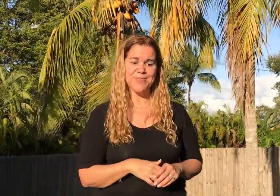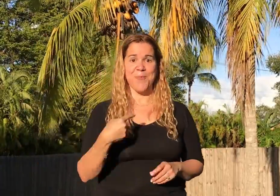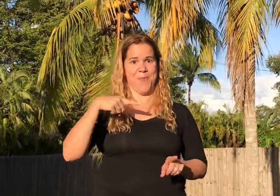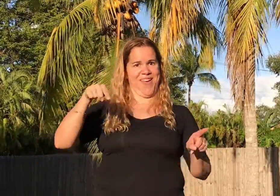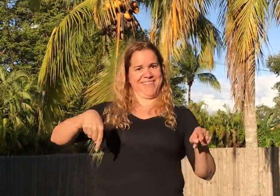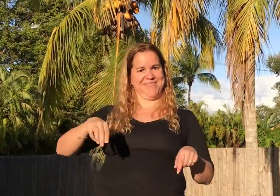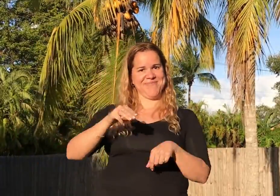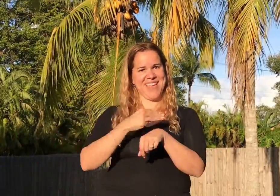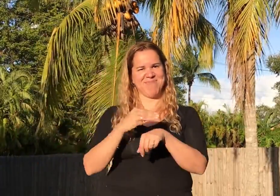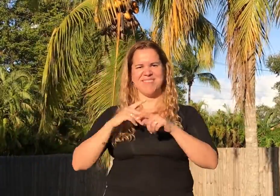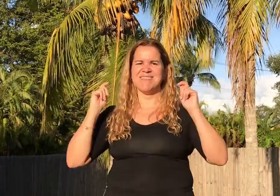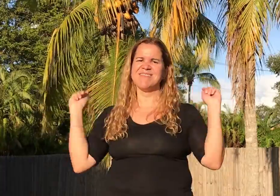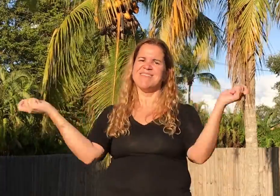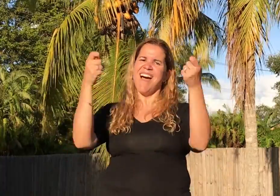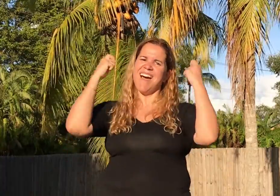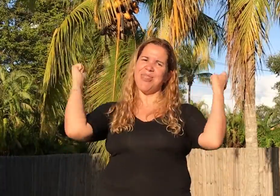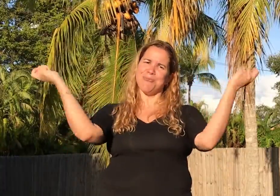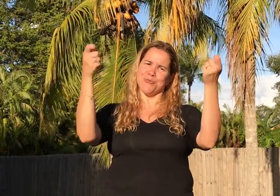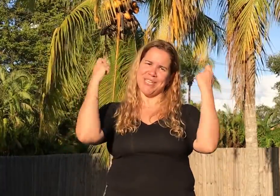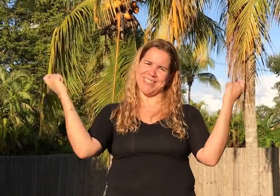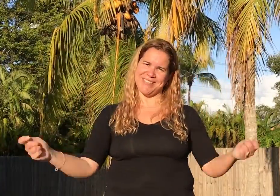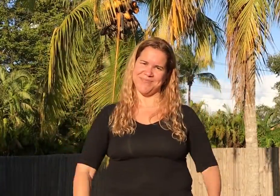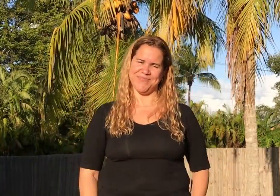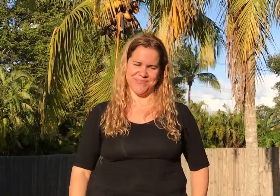while the Cuban community here in Miami celebrates.